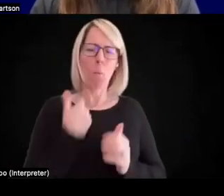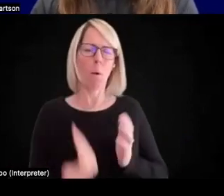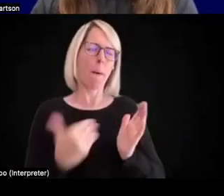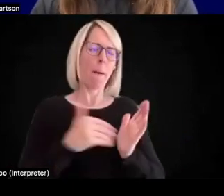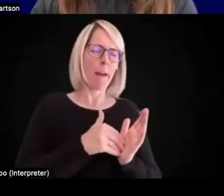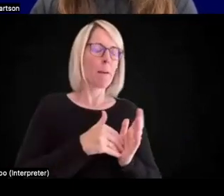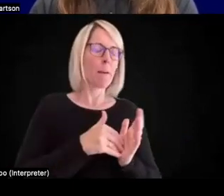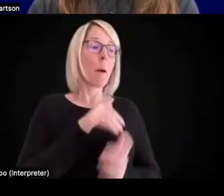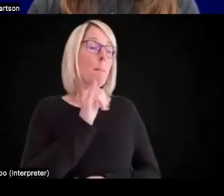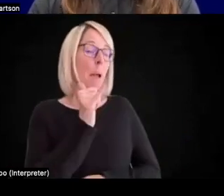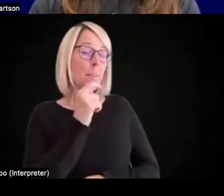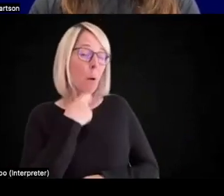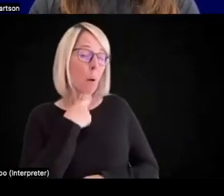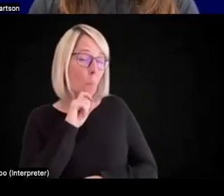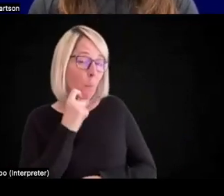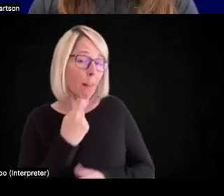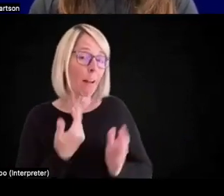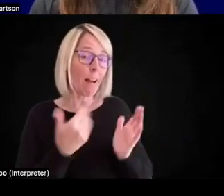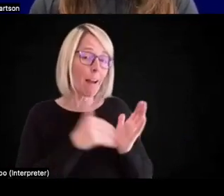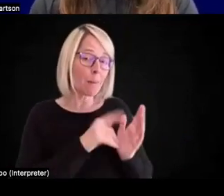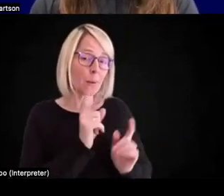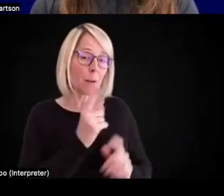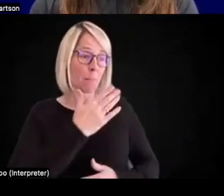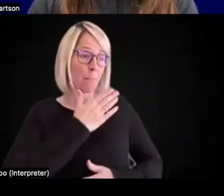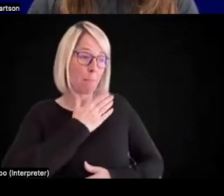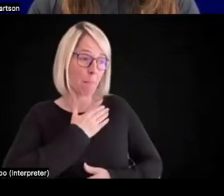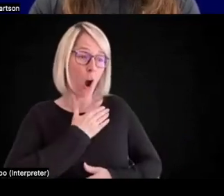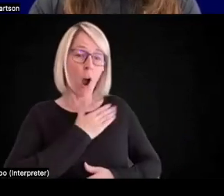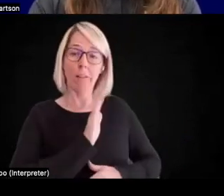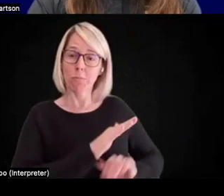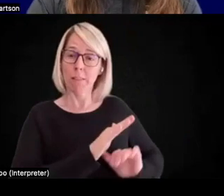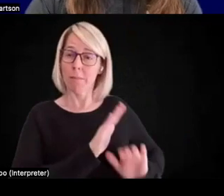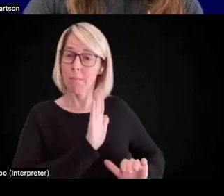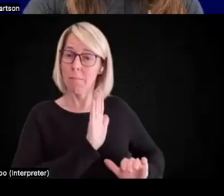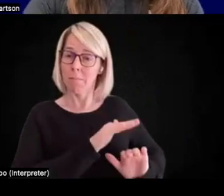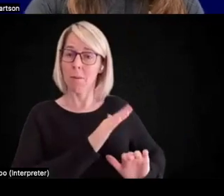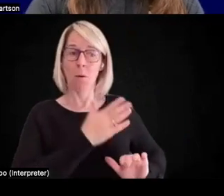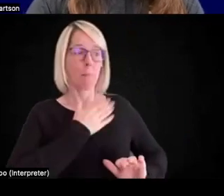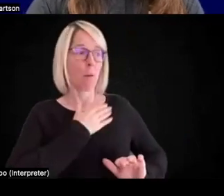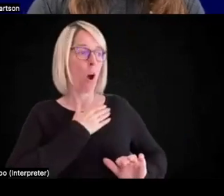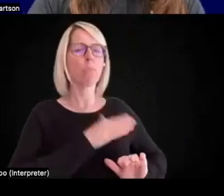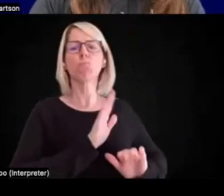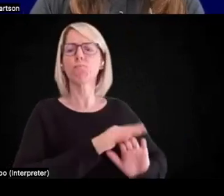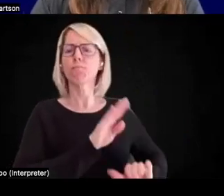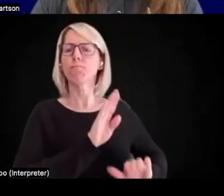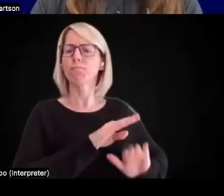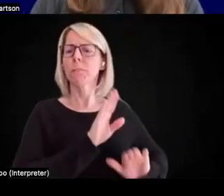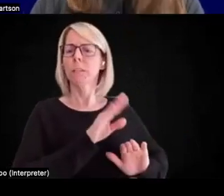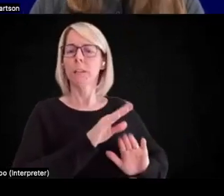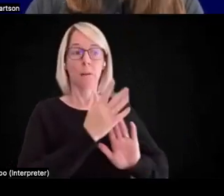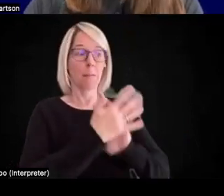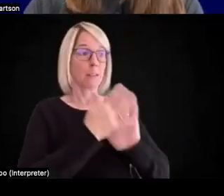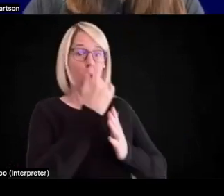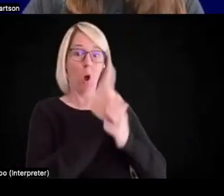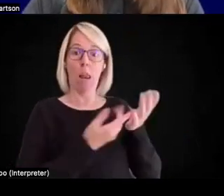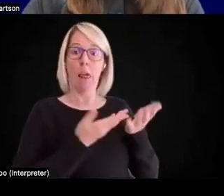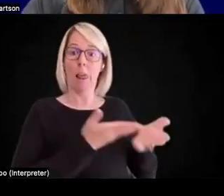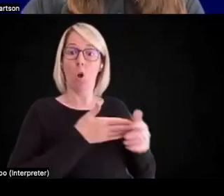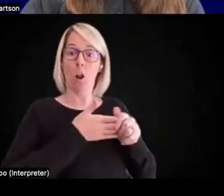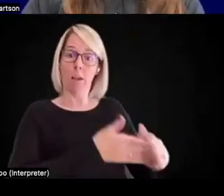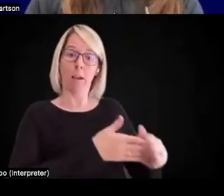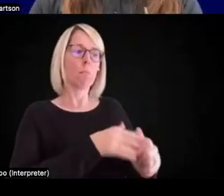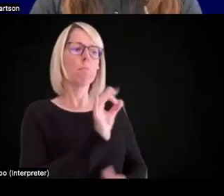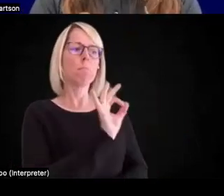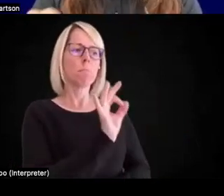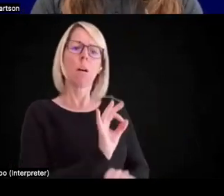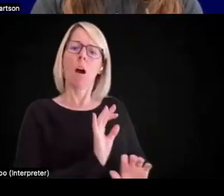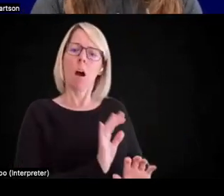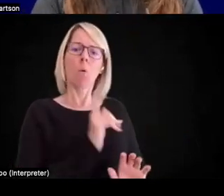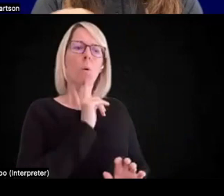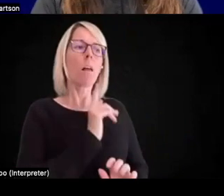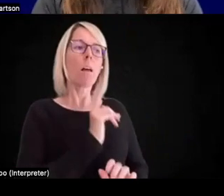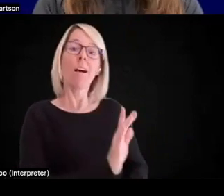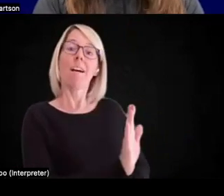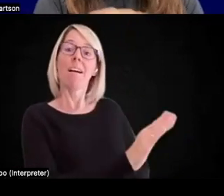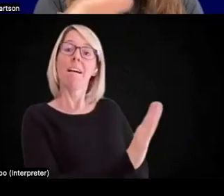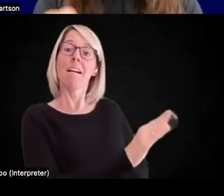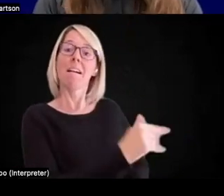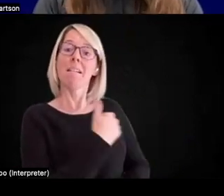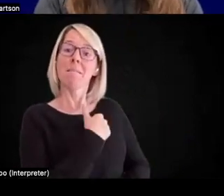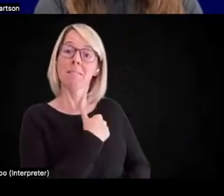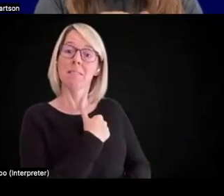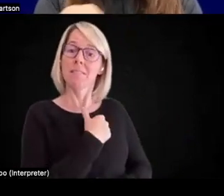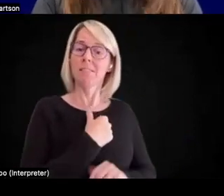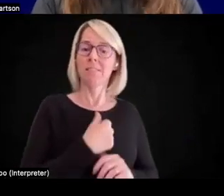own tapping rather than just responding and receiving hers. Then you can exit and enter